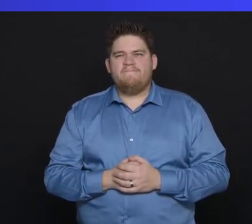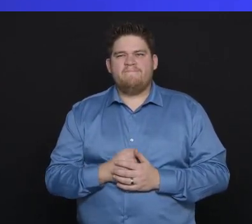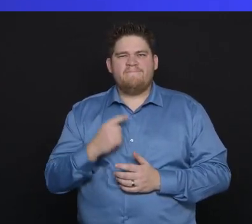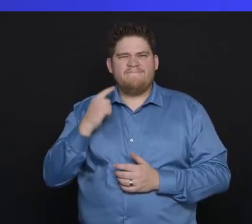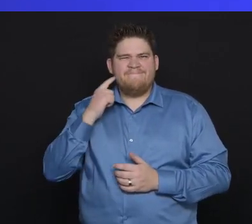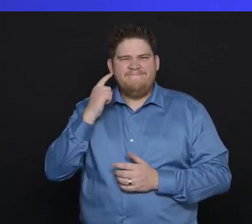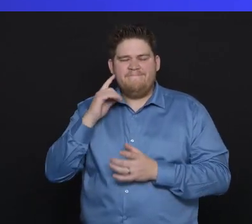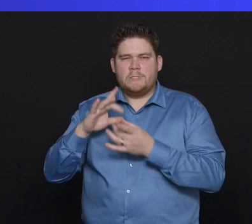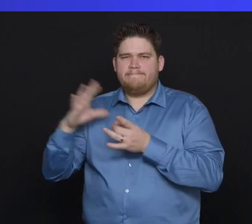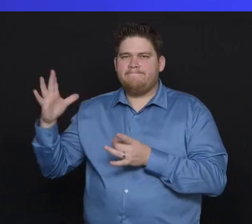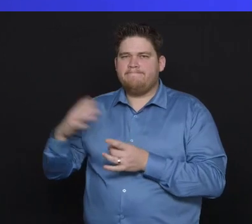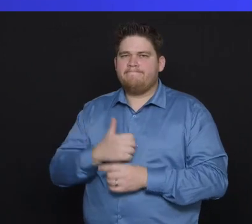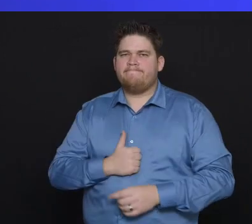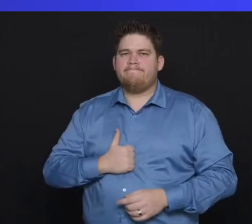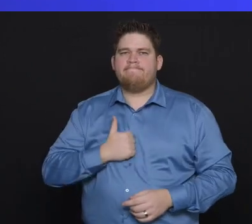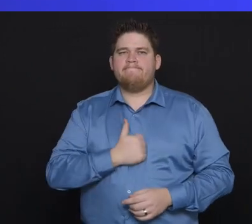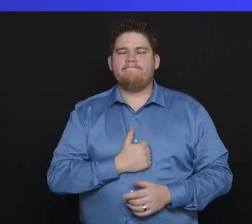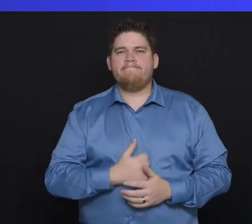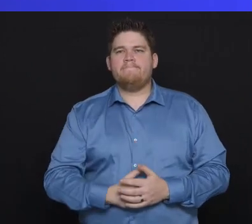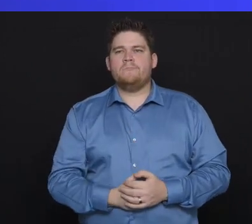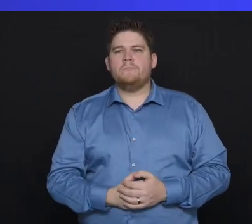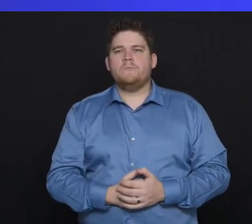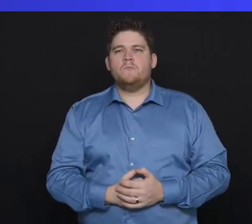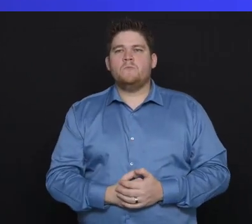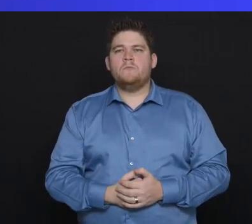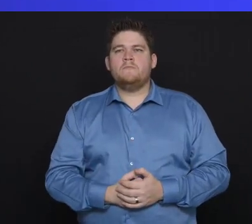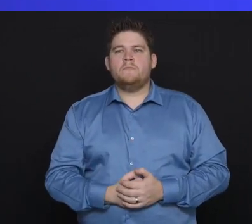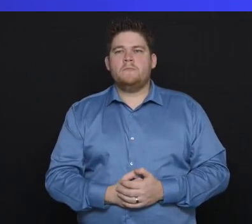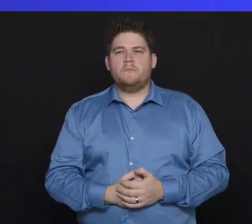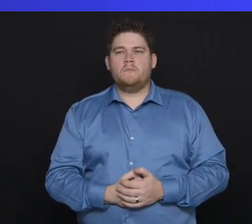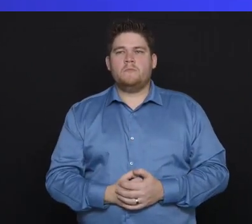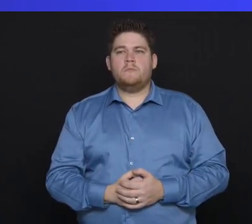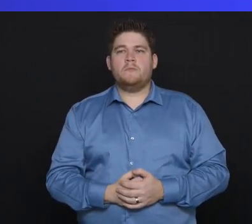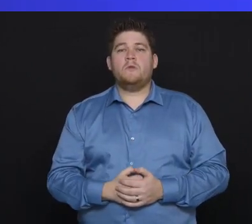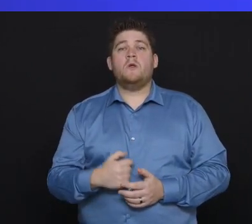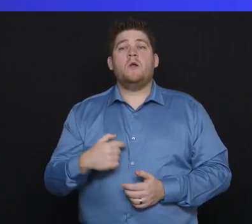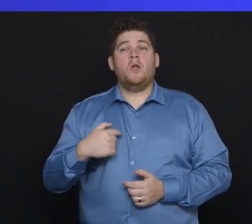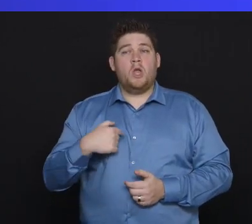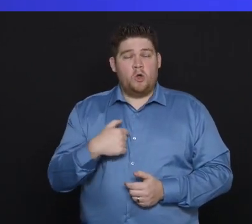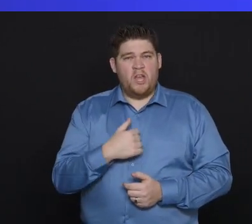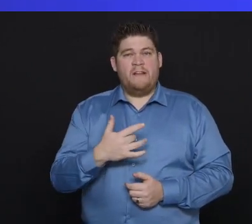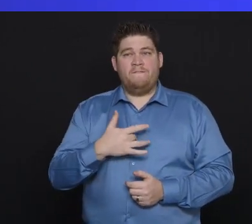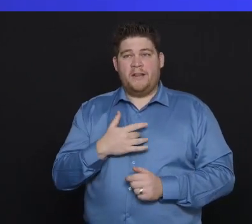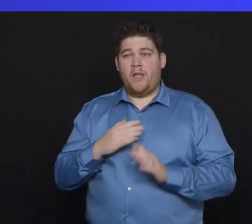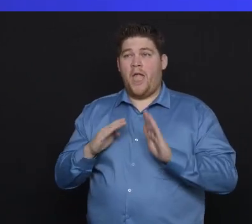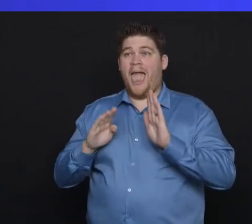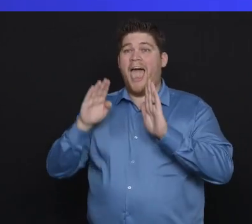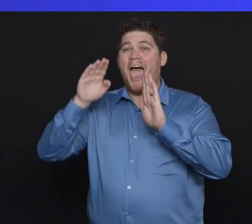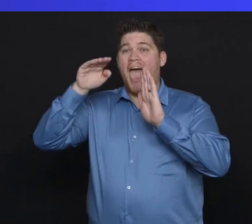see this as a time to give less, no, we all have to give more. One of the most moving